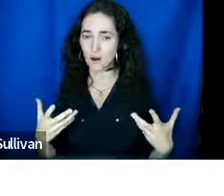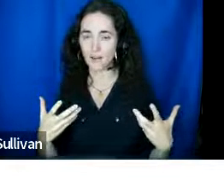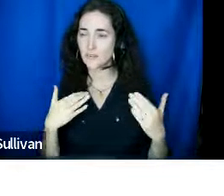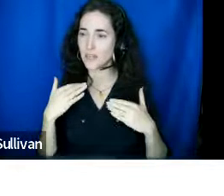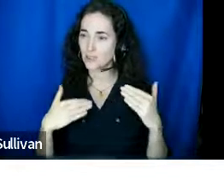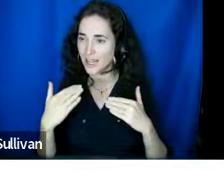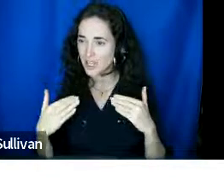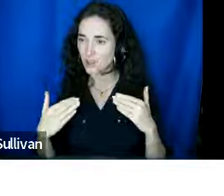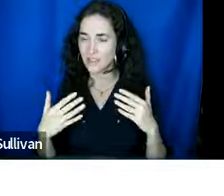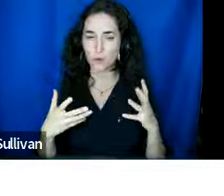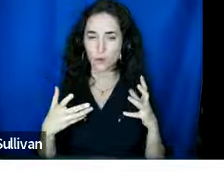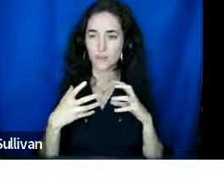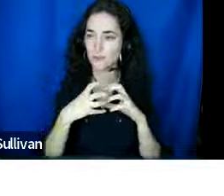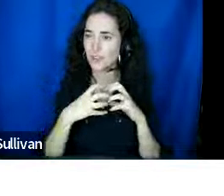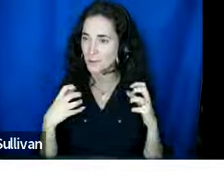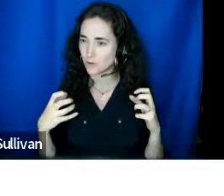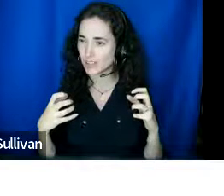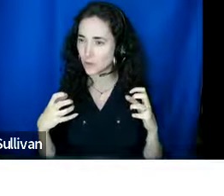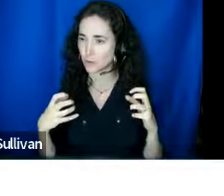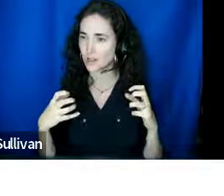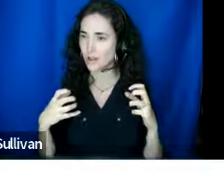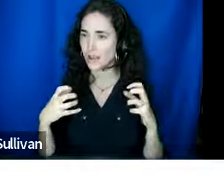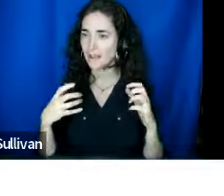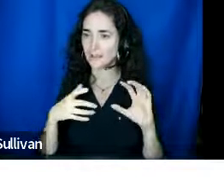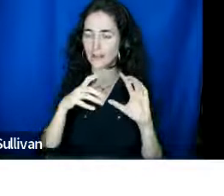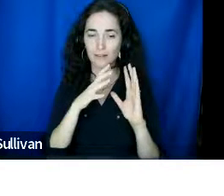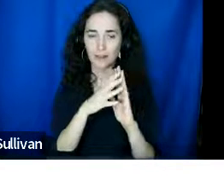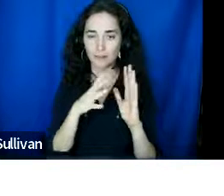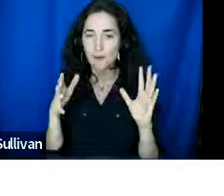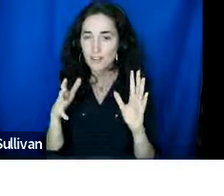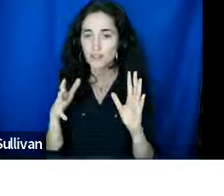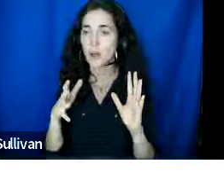They all have different intonations. They use all different types of letters and and phrases.